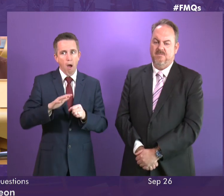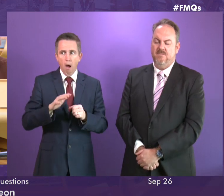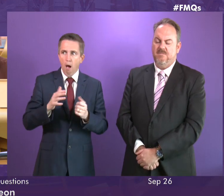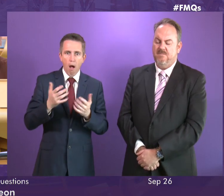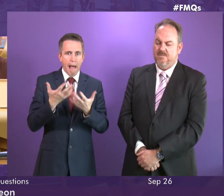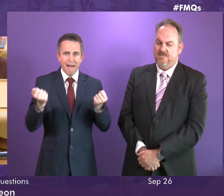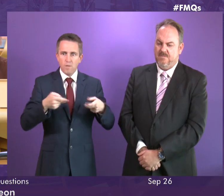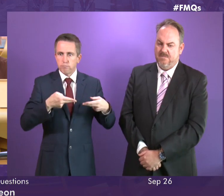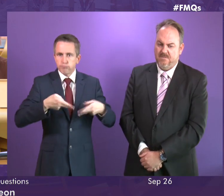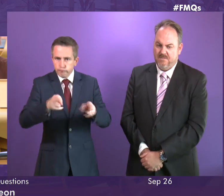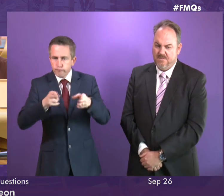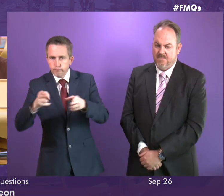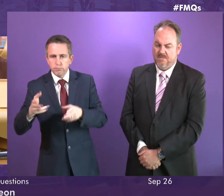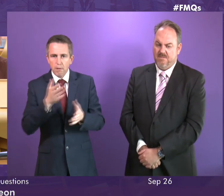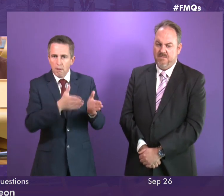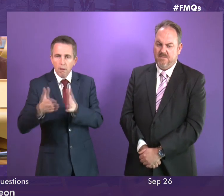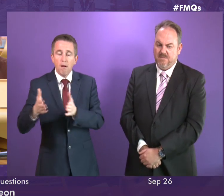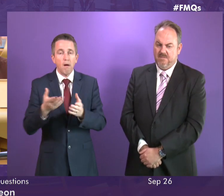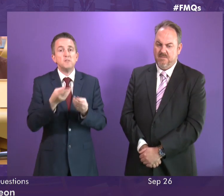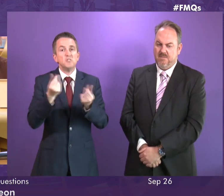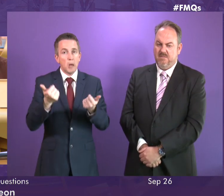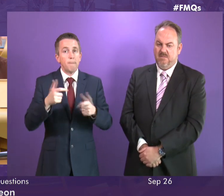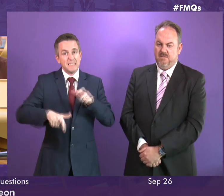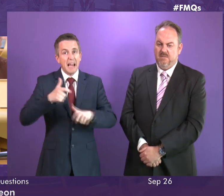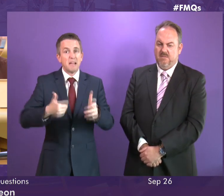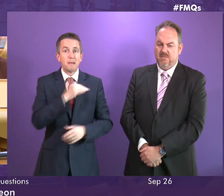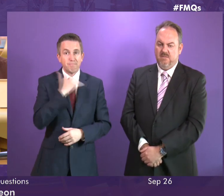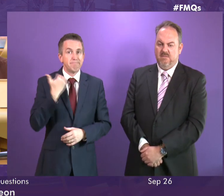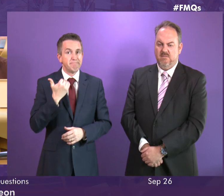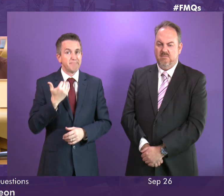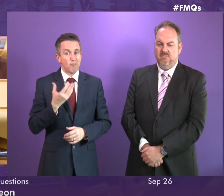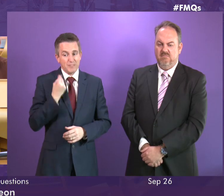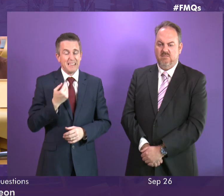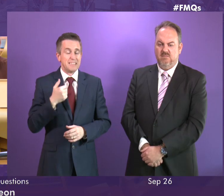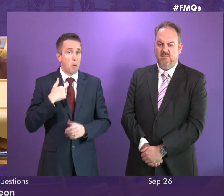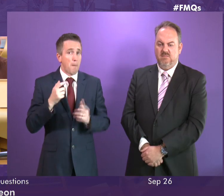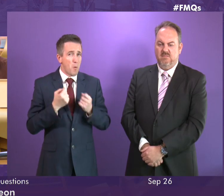have been tragic deaths of cyclists in my constituency in recent times. We understand